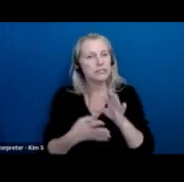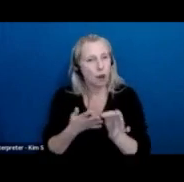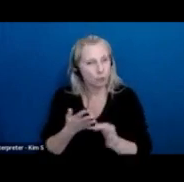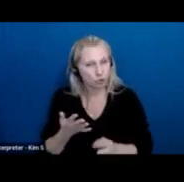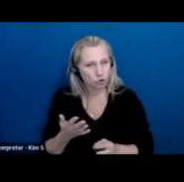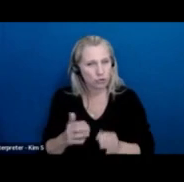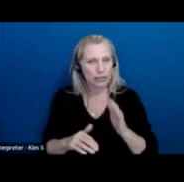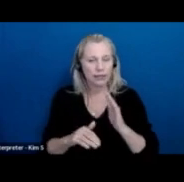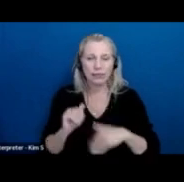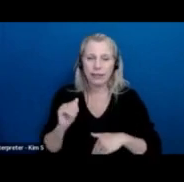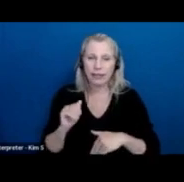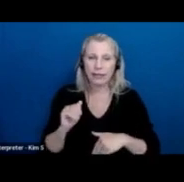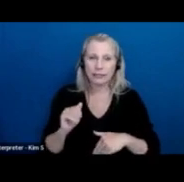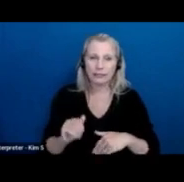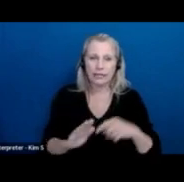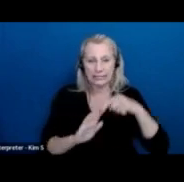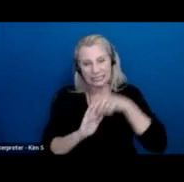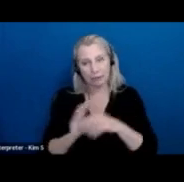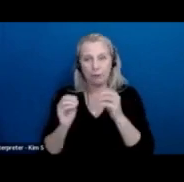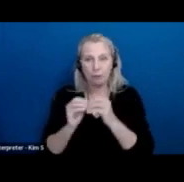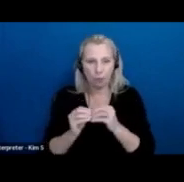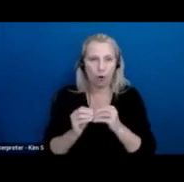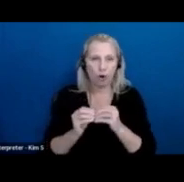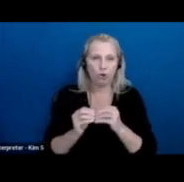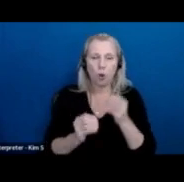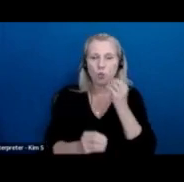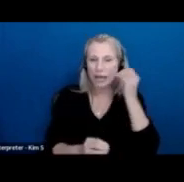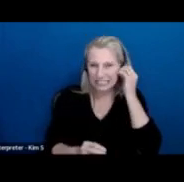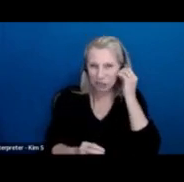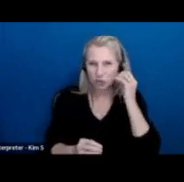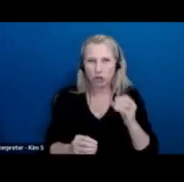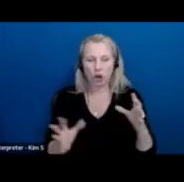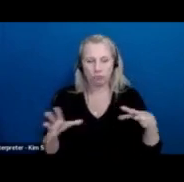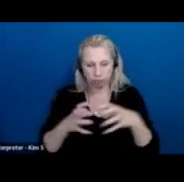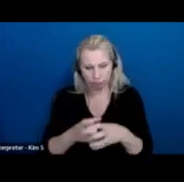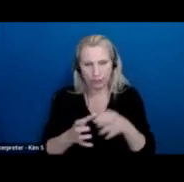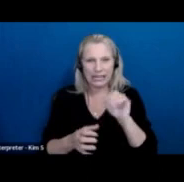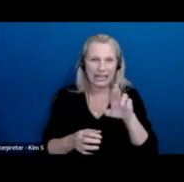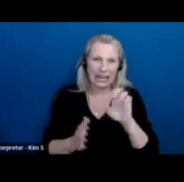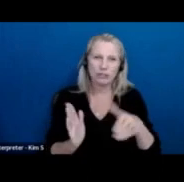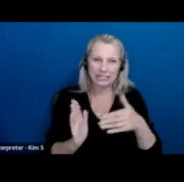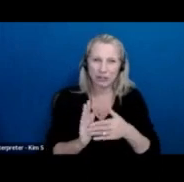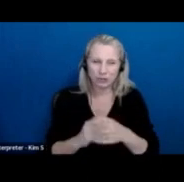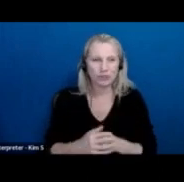deepened residential congregate care settings, and also that families are reporting that